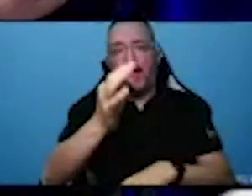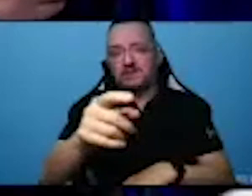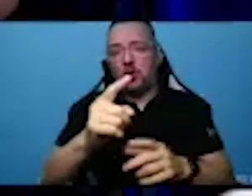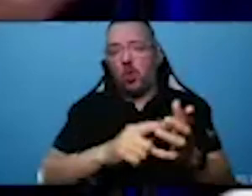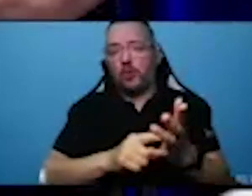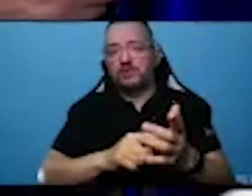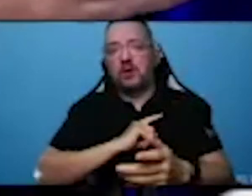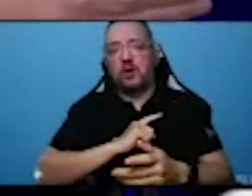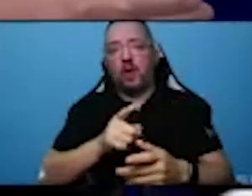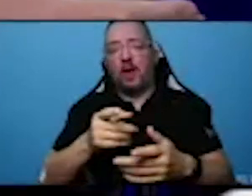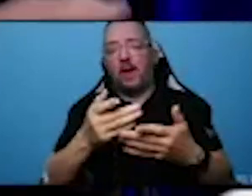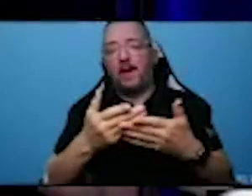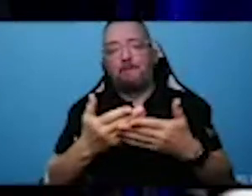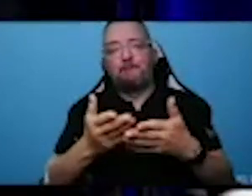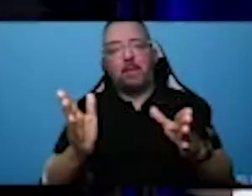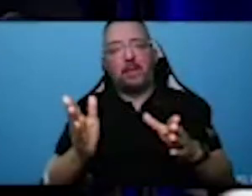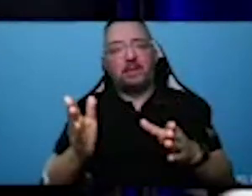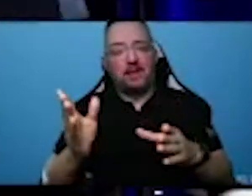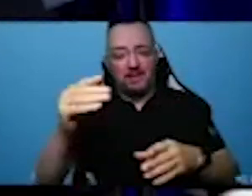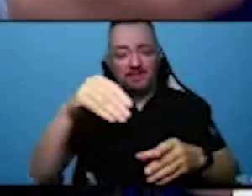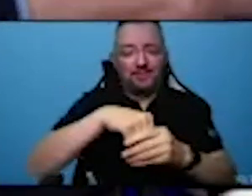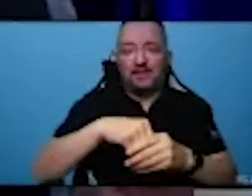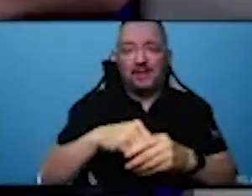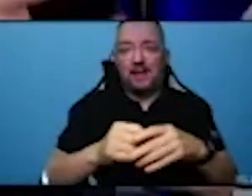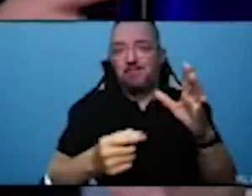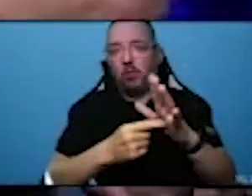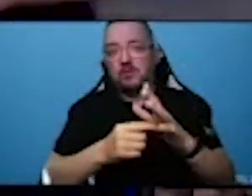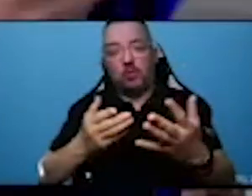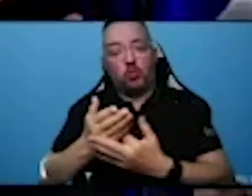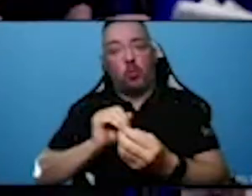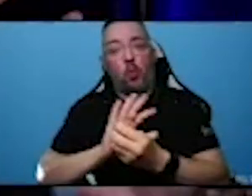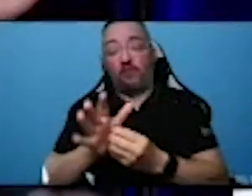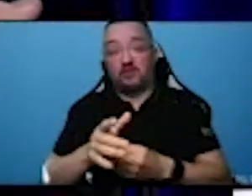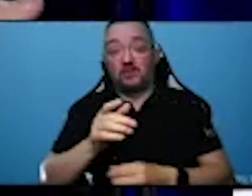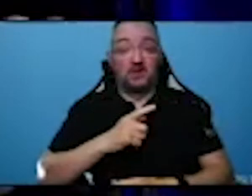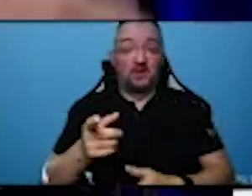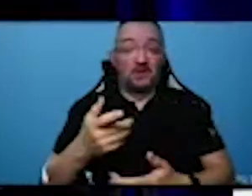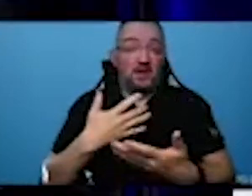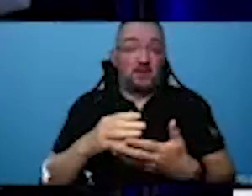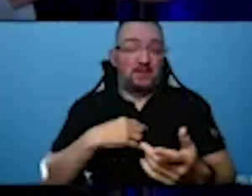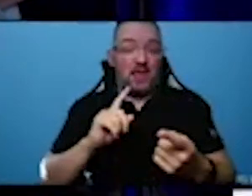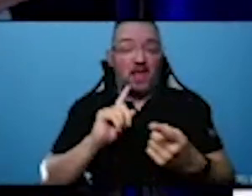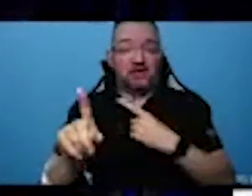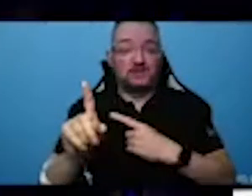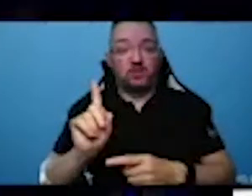matter in a pandemic anyway? Well, I mean, I think we've kind of answered that in a sense of what everybody's been talking about, I can imagine what you say in answer